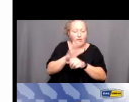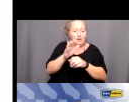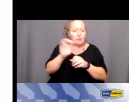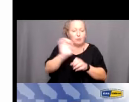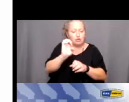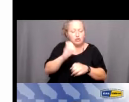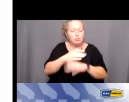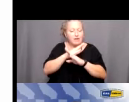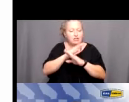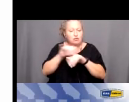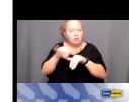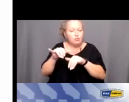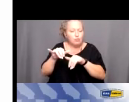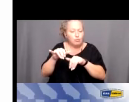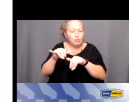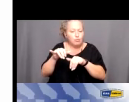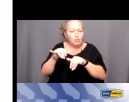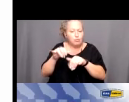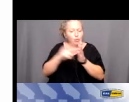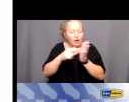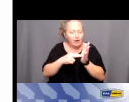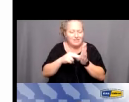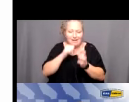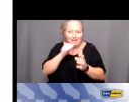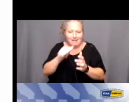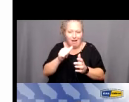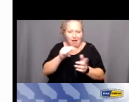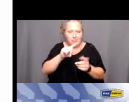And that regulation didn't come until November of 2020.